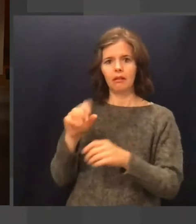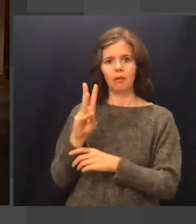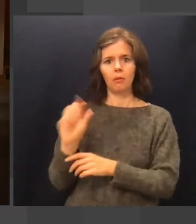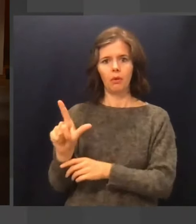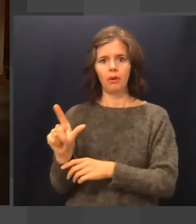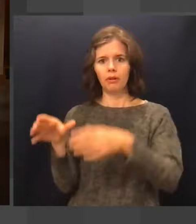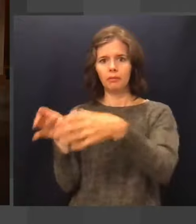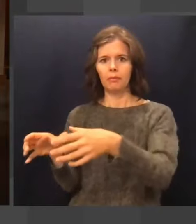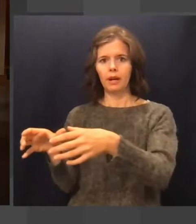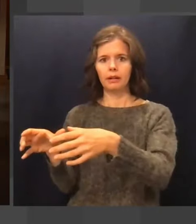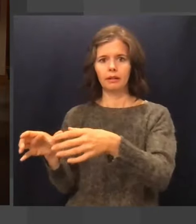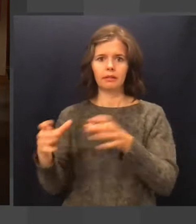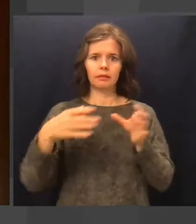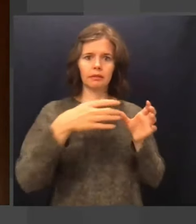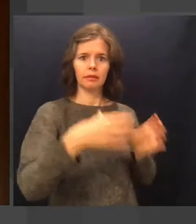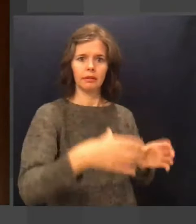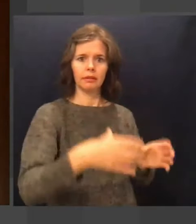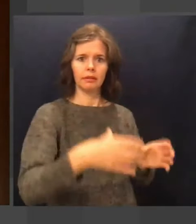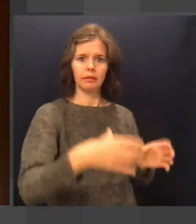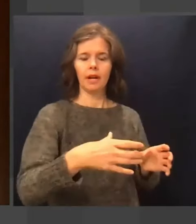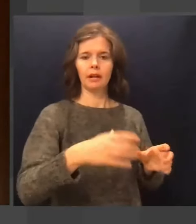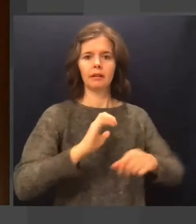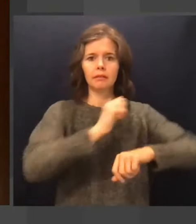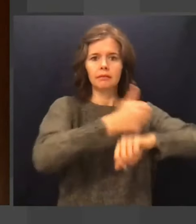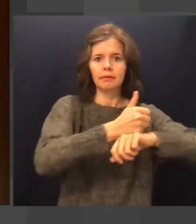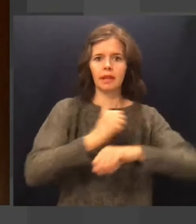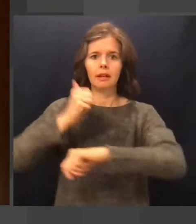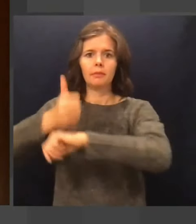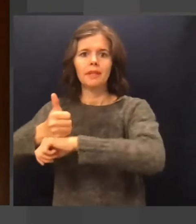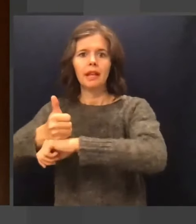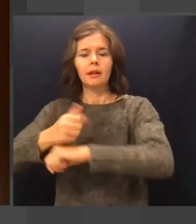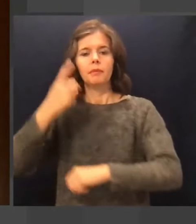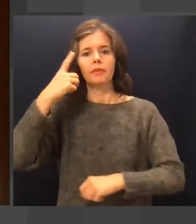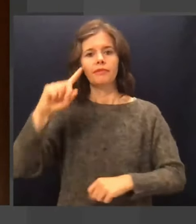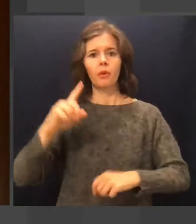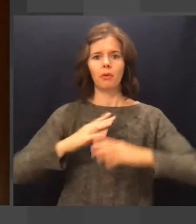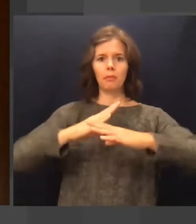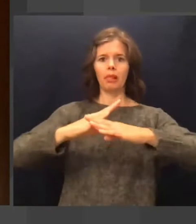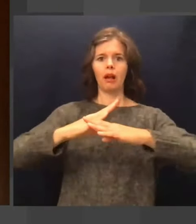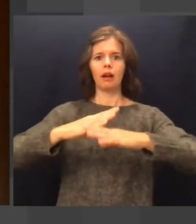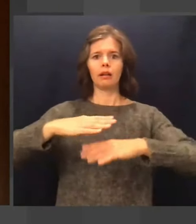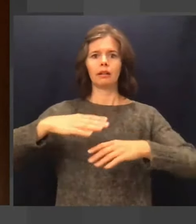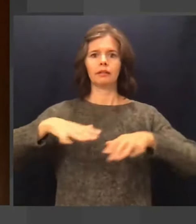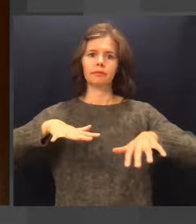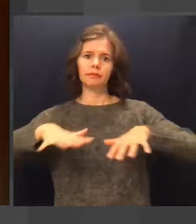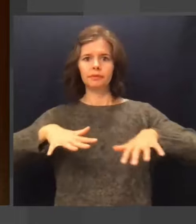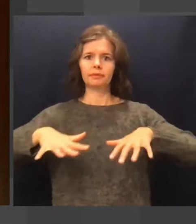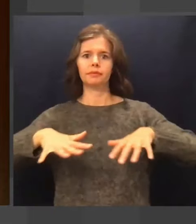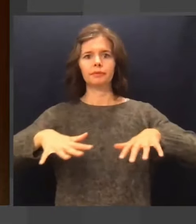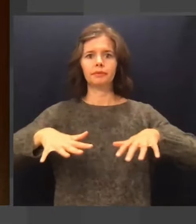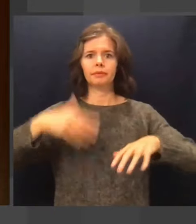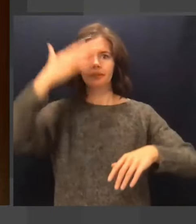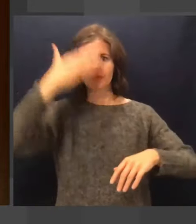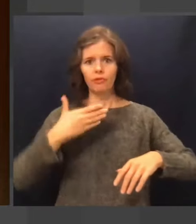DIRECTIONAL SCULK SENSORS AND ONLY ALLOW IT TO DETECT